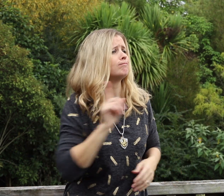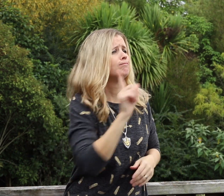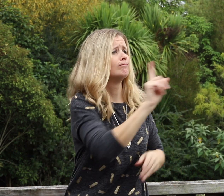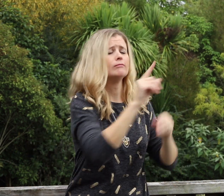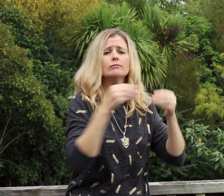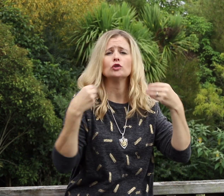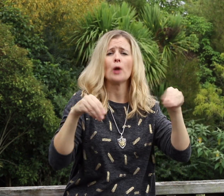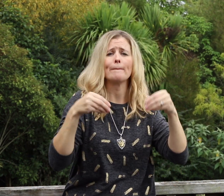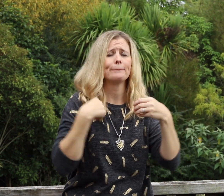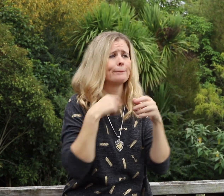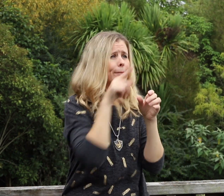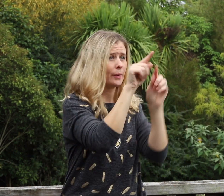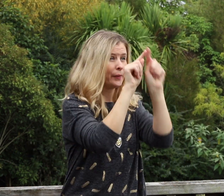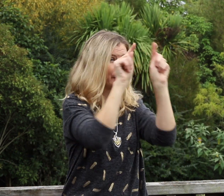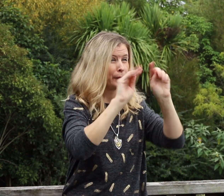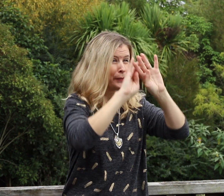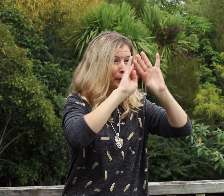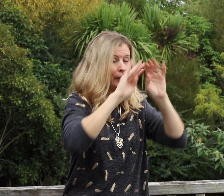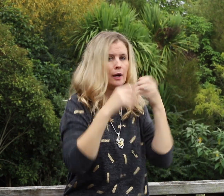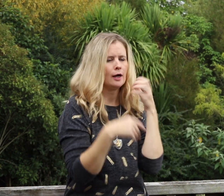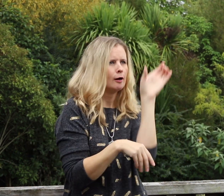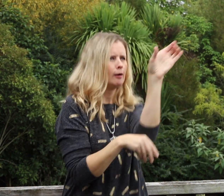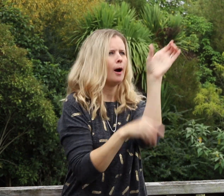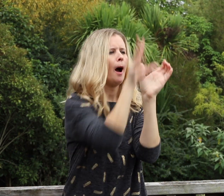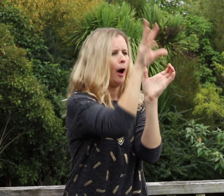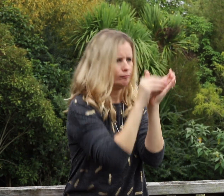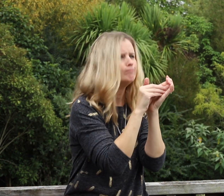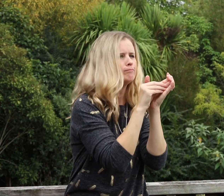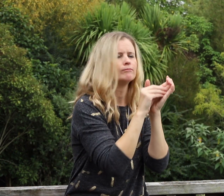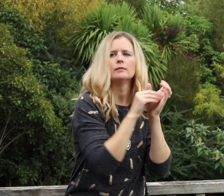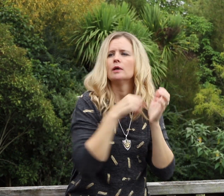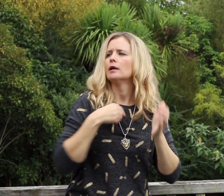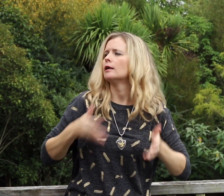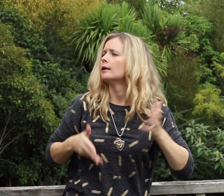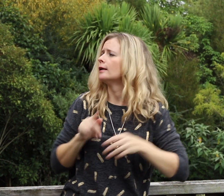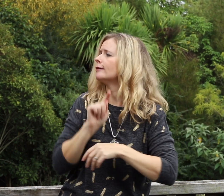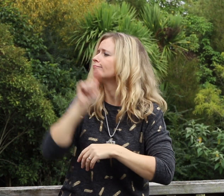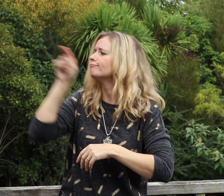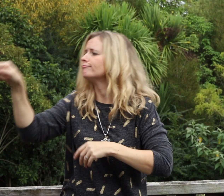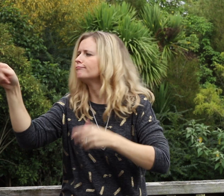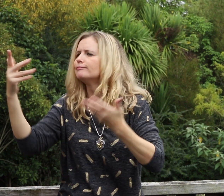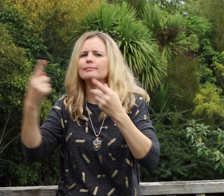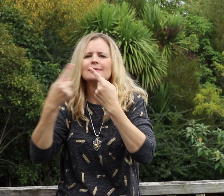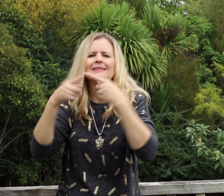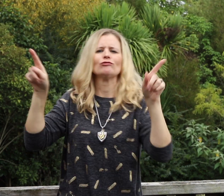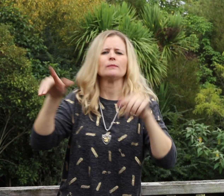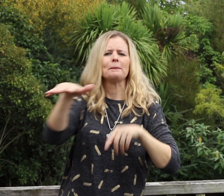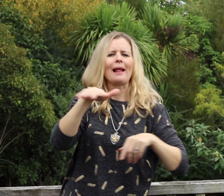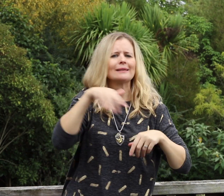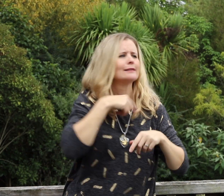the same goes for going to different places.